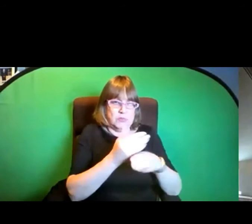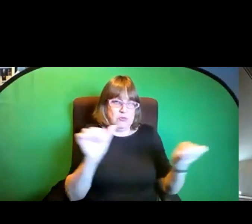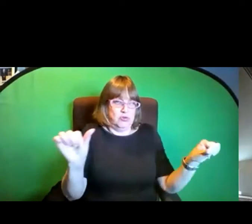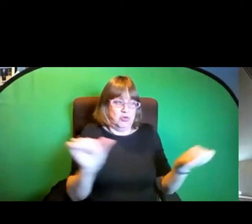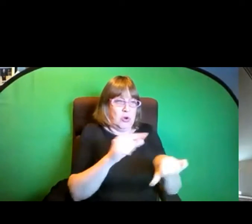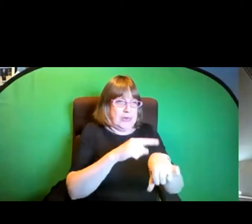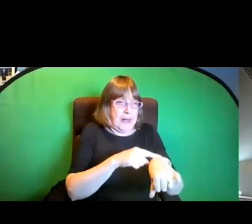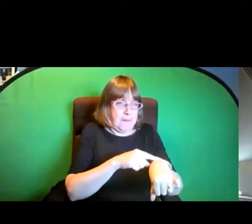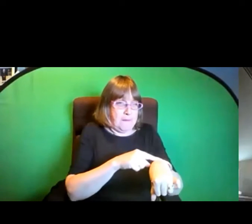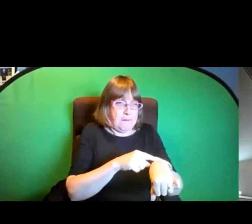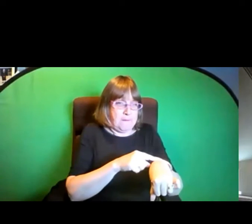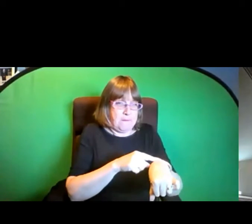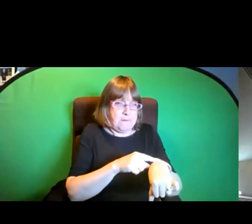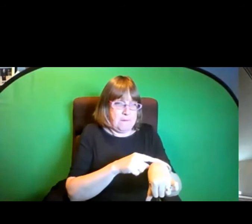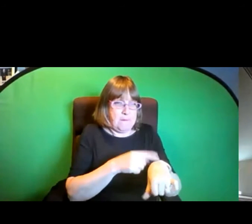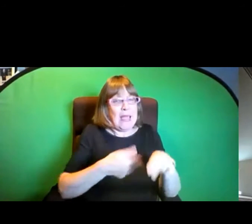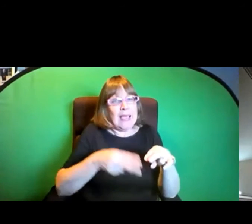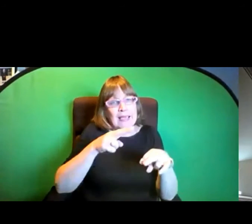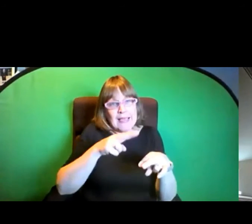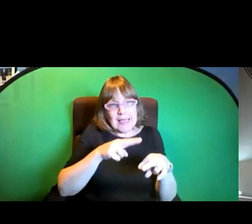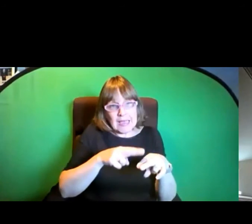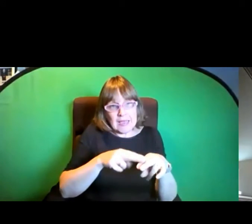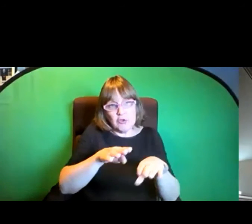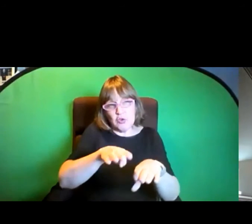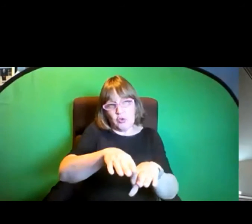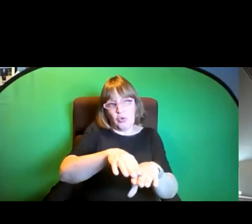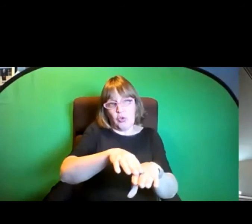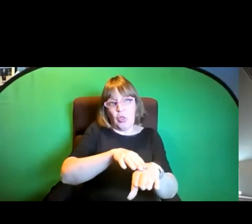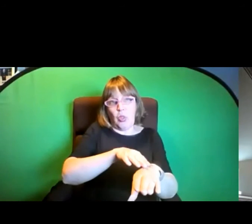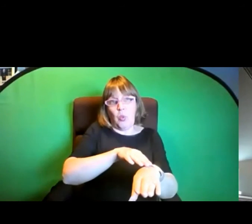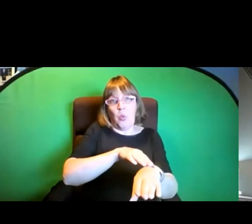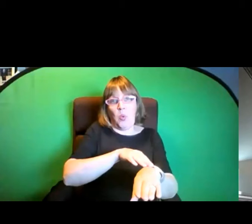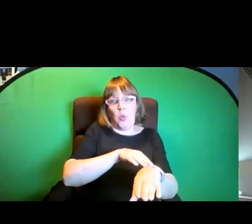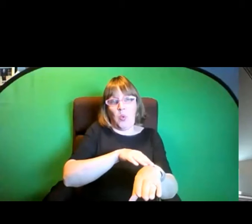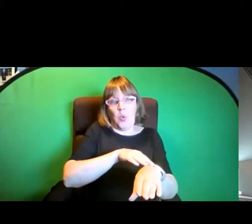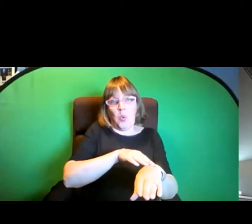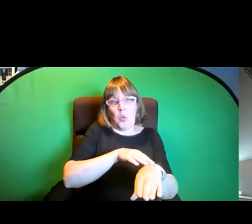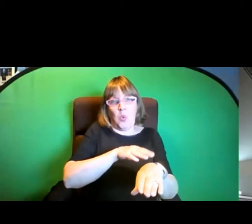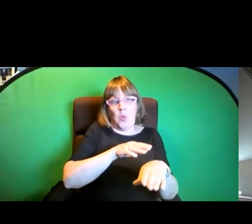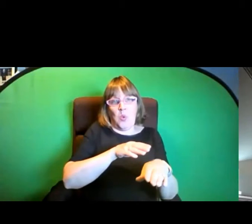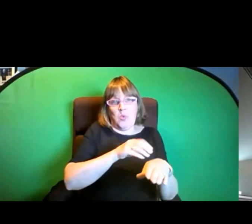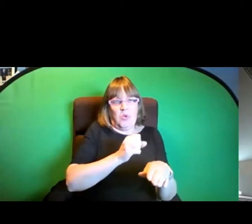if you do it slower let's say rather than over 4 years, if you did it over 15 years then it would